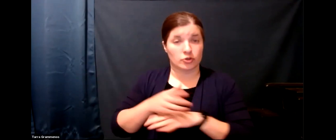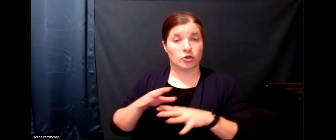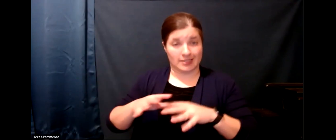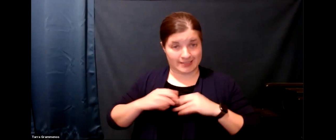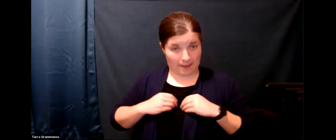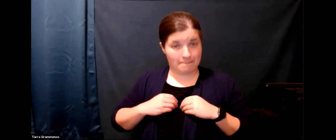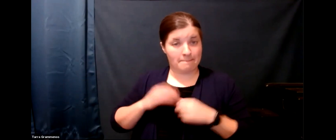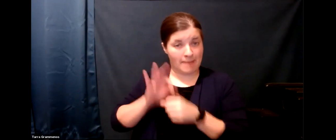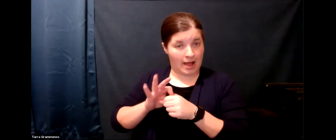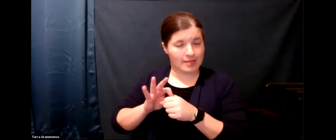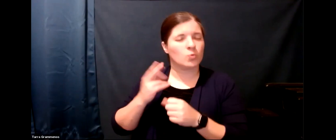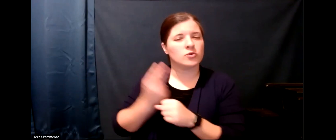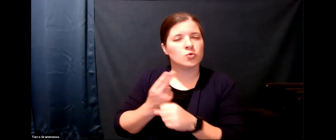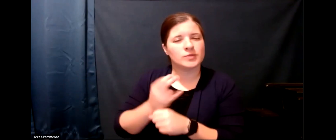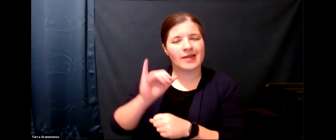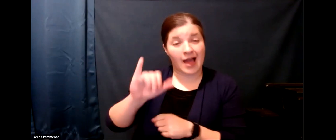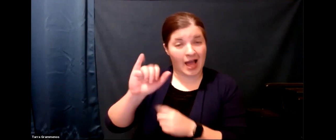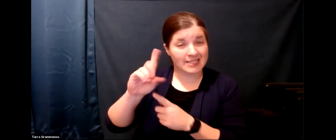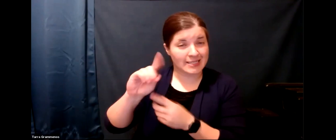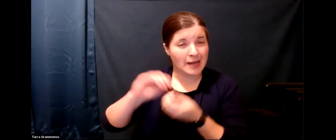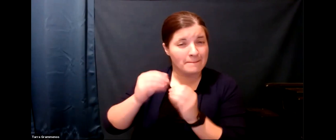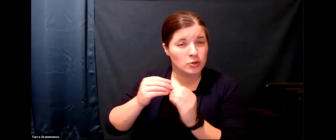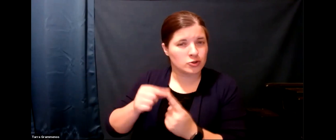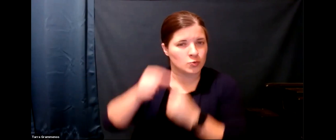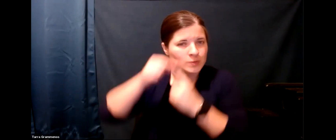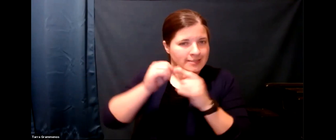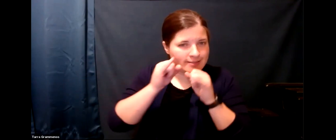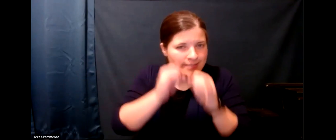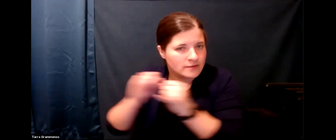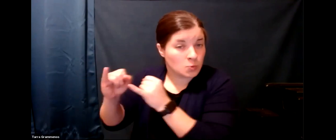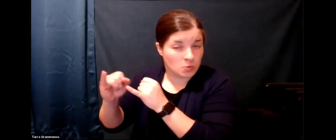I.D., and we process it in our system.